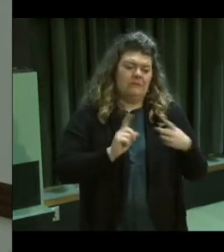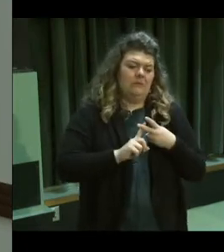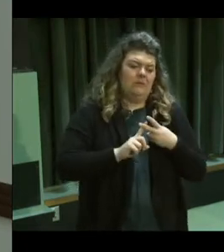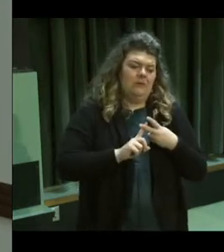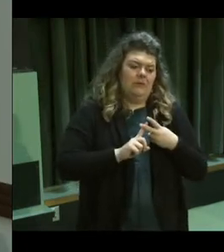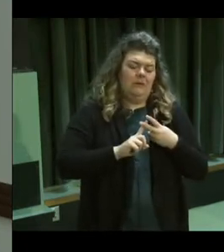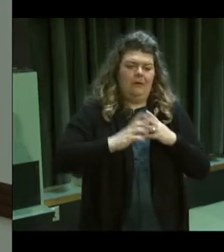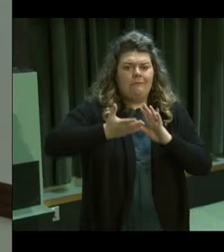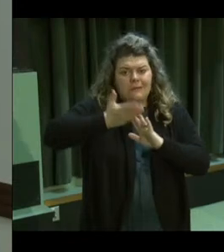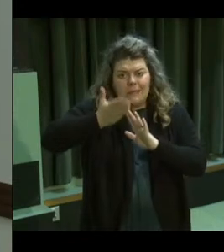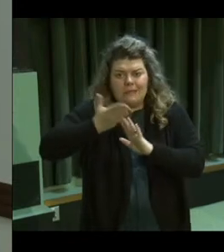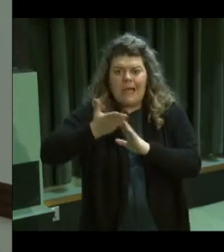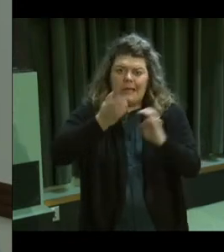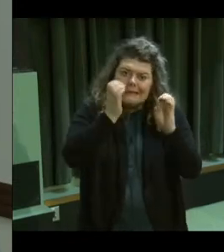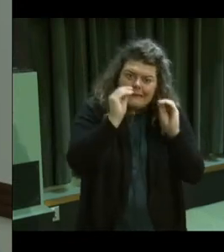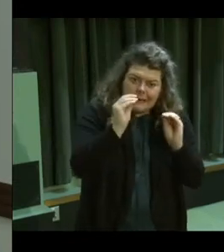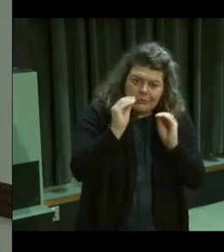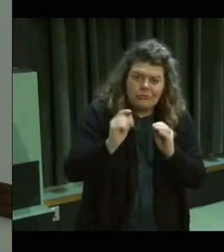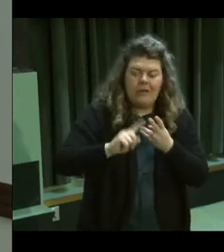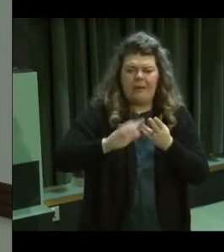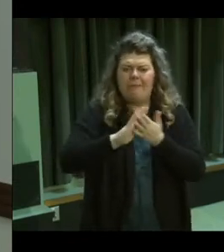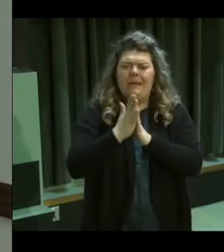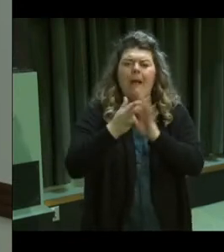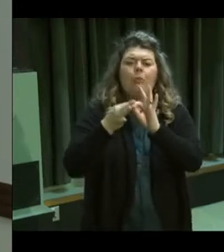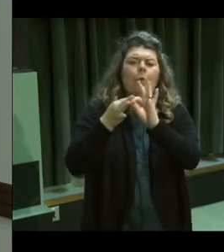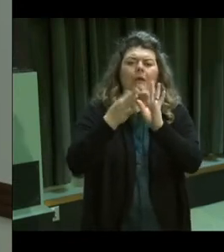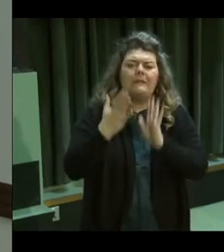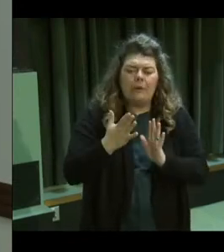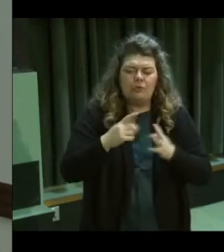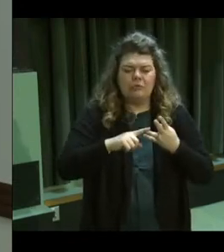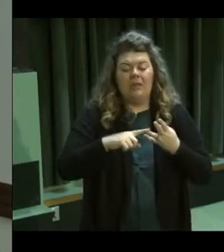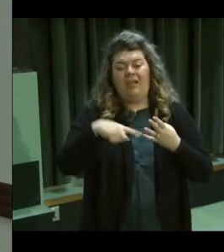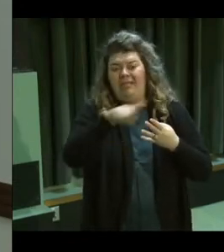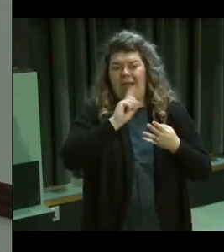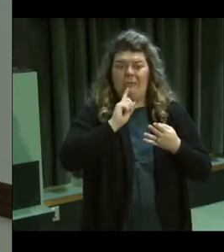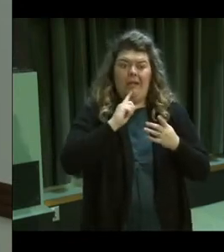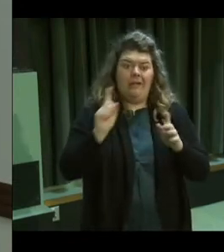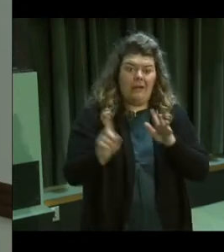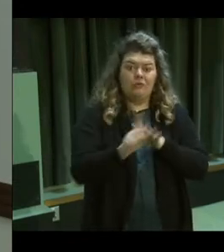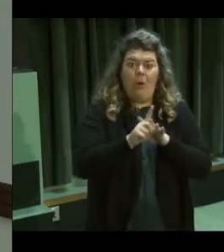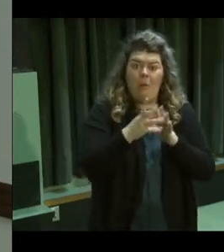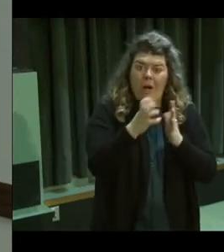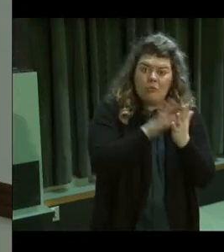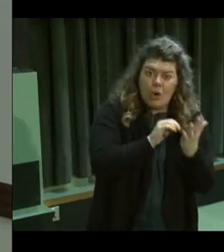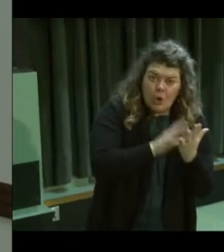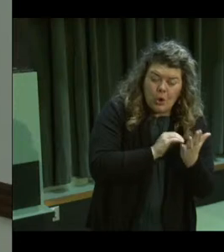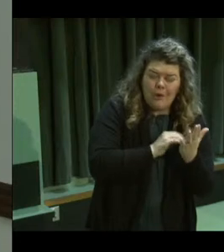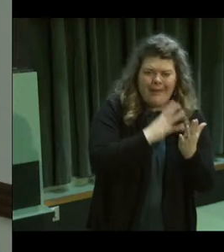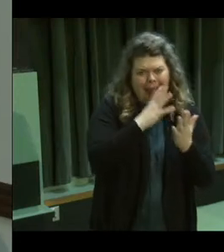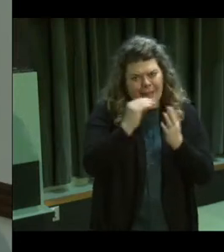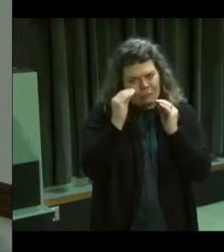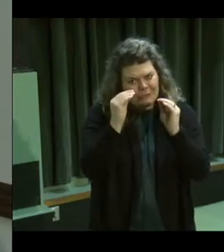our conferences. They do the facilitating, the teaching. They